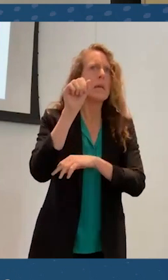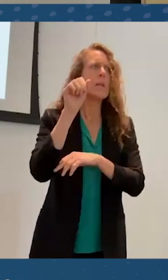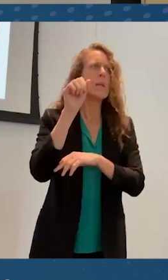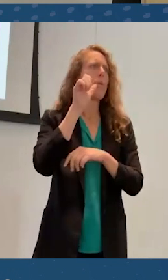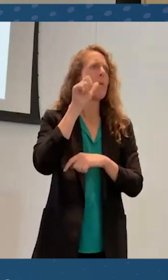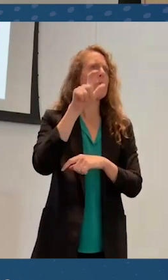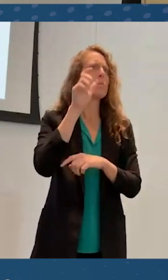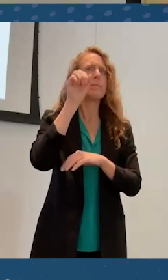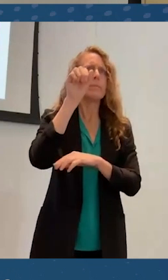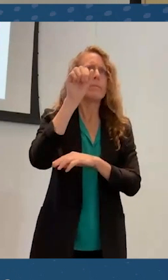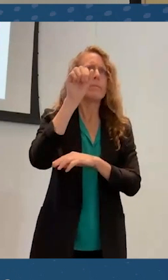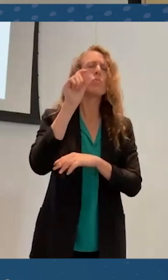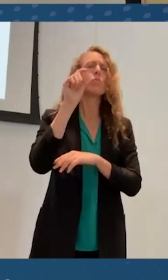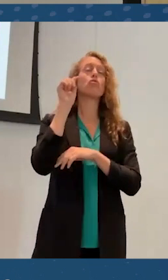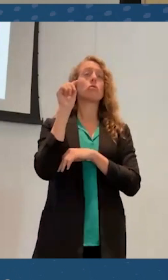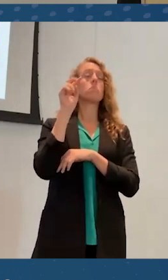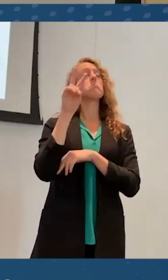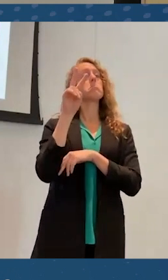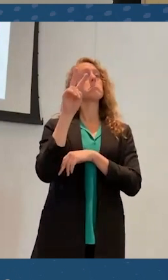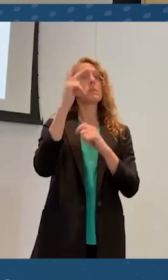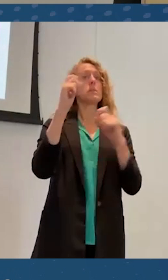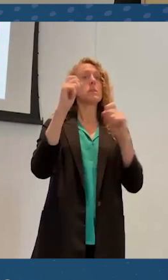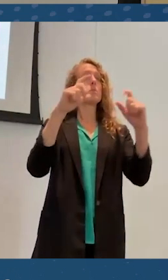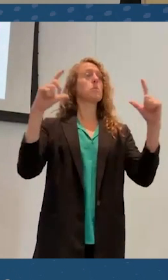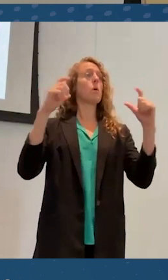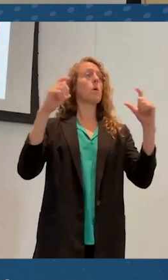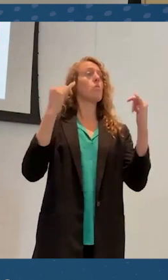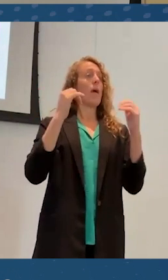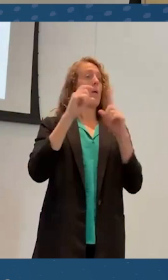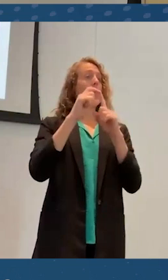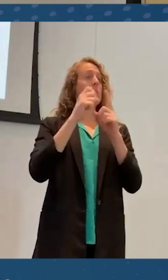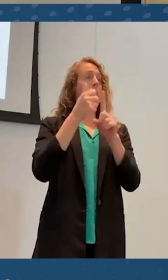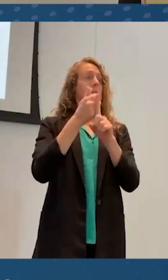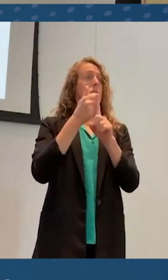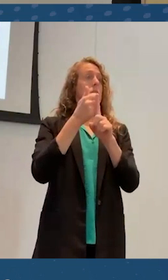So now that the text is large and at a comfortable viewing